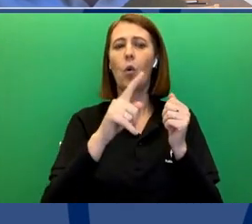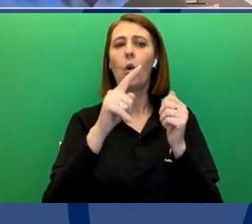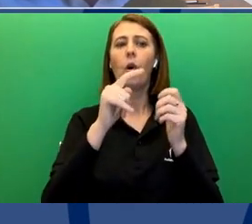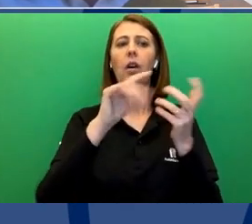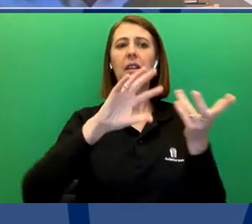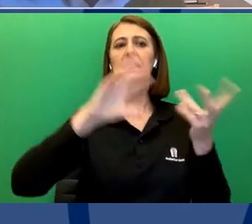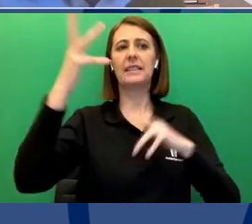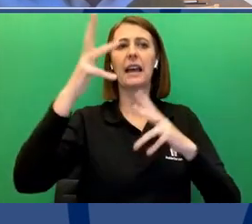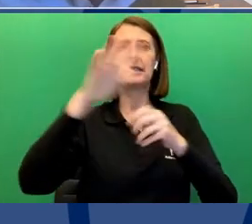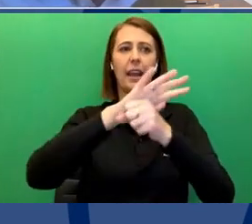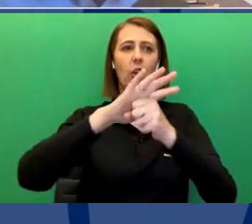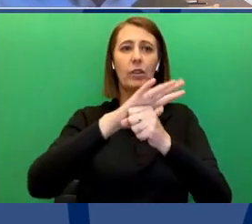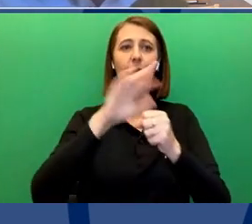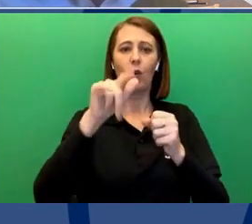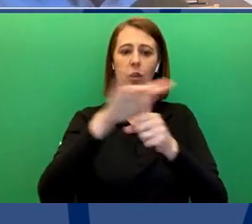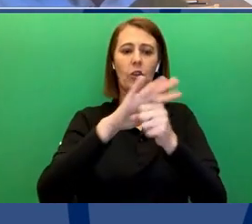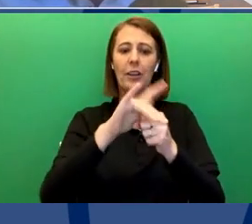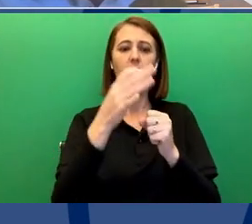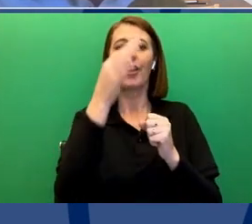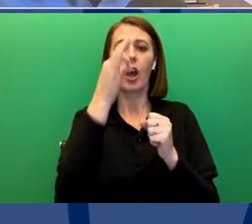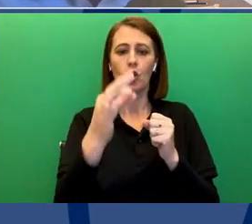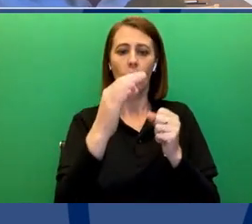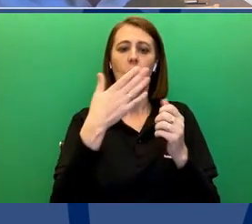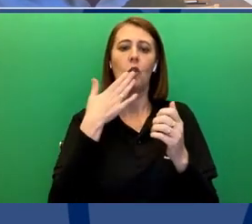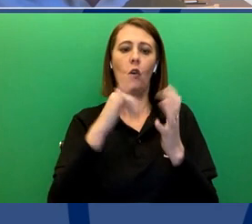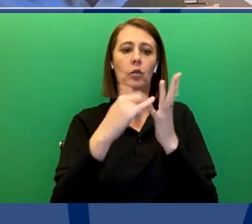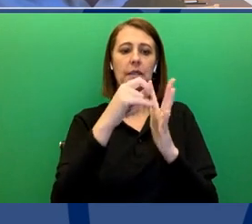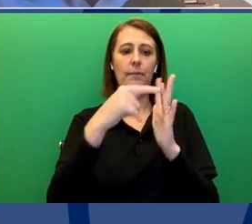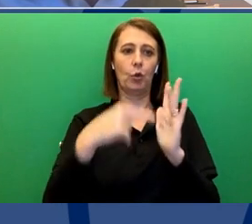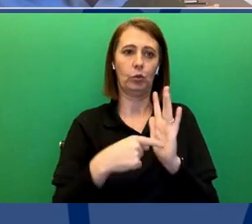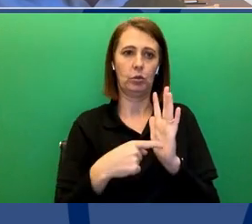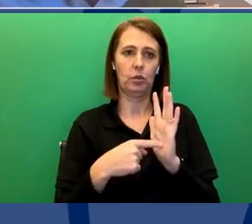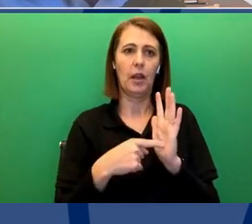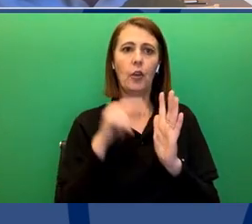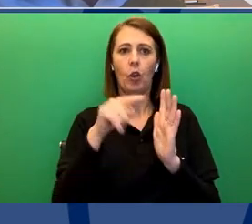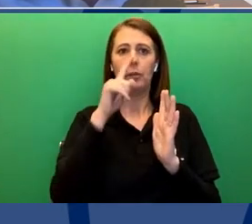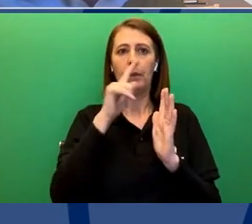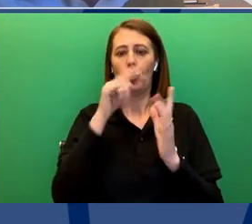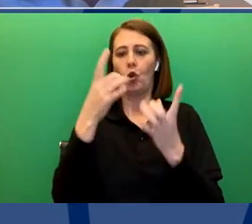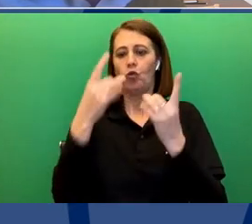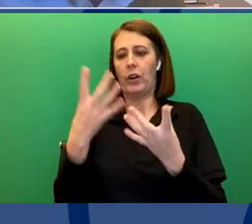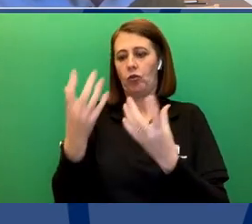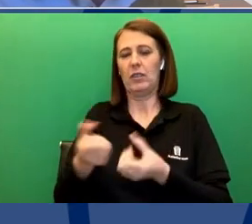declared areas and those already receiving Commonwealth benefits such as carer payments